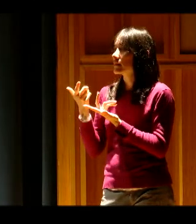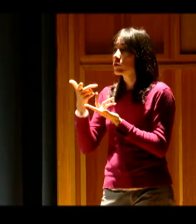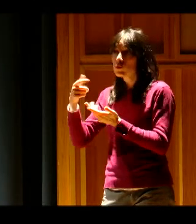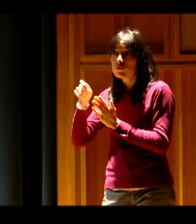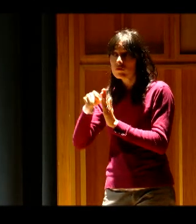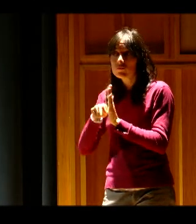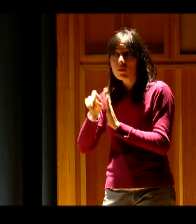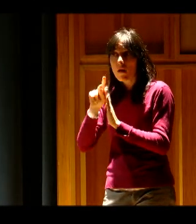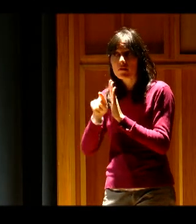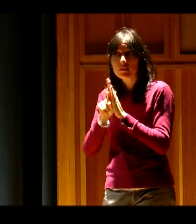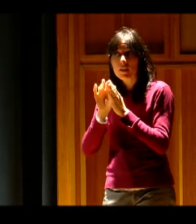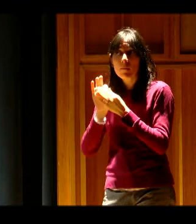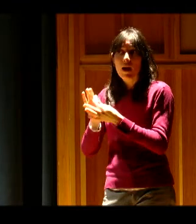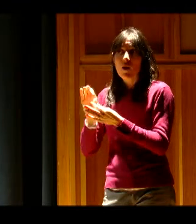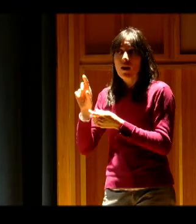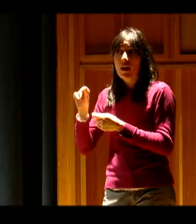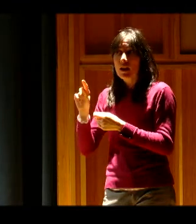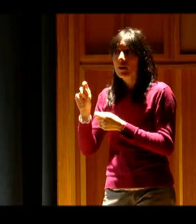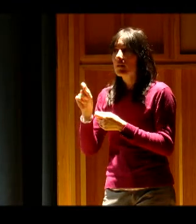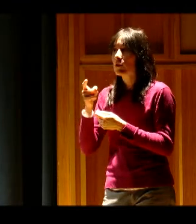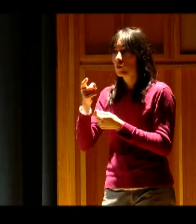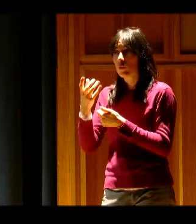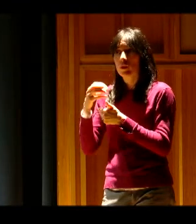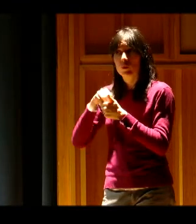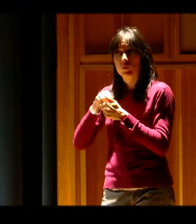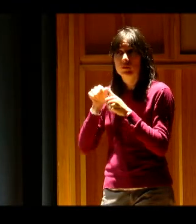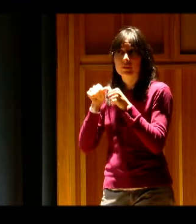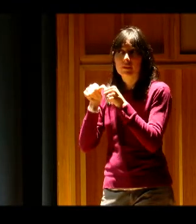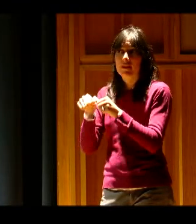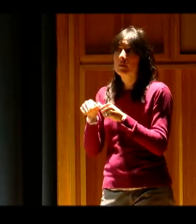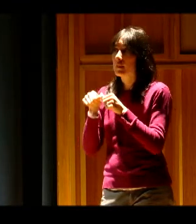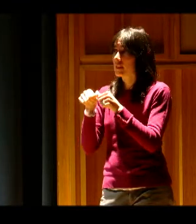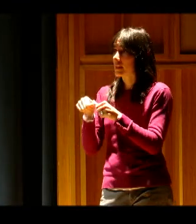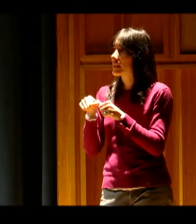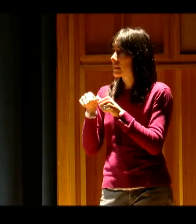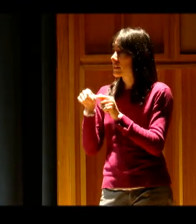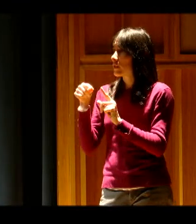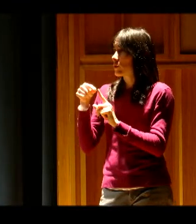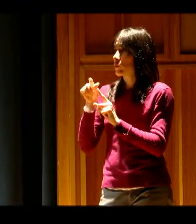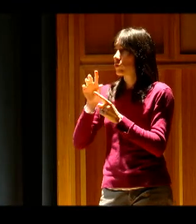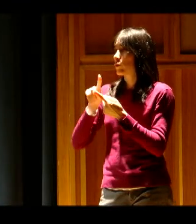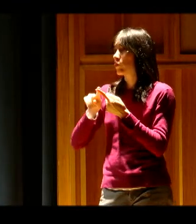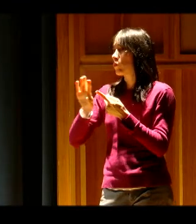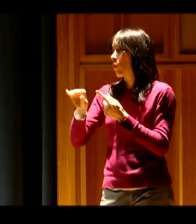Do you put sustainability into your job descriptions?